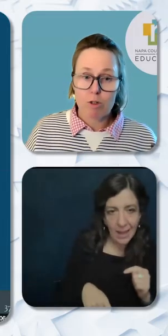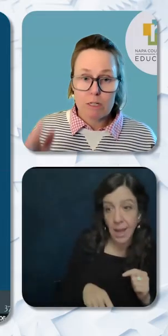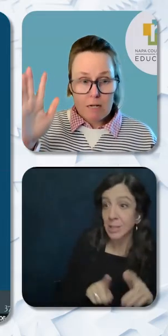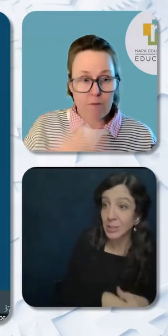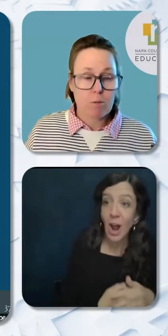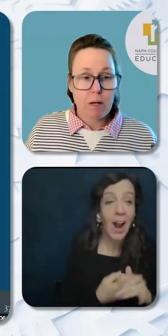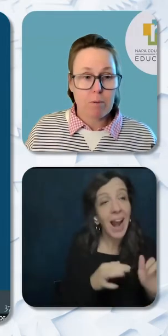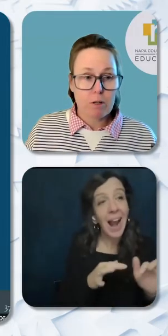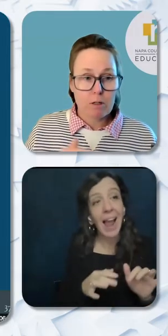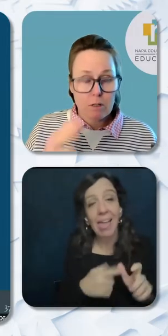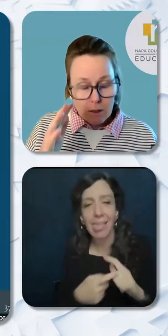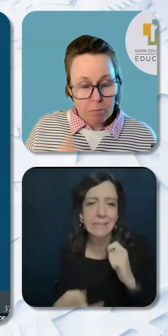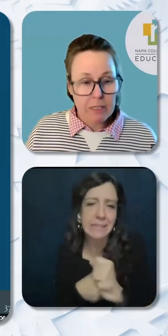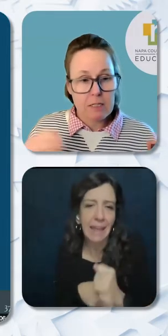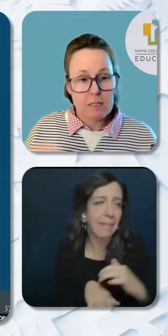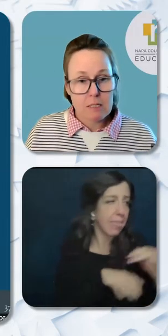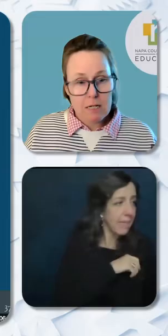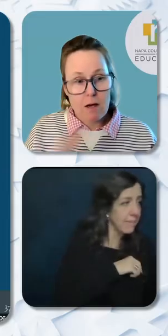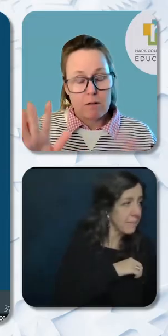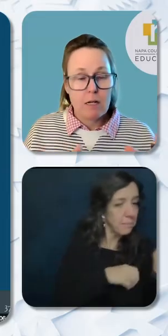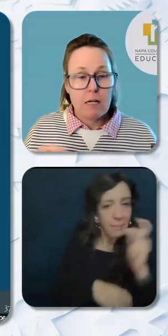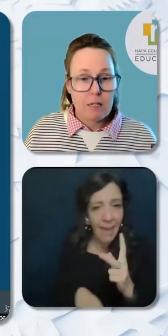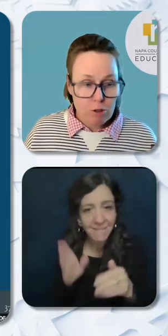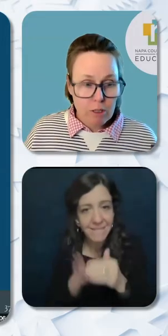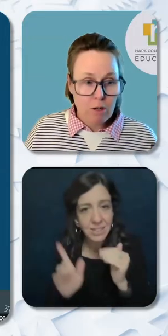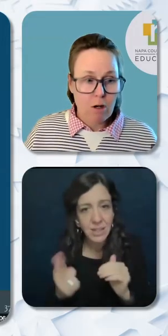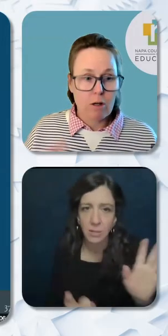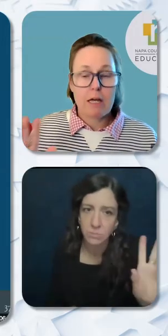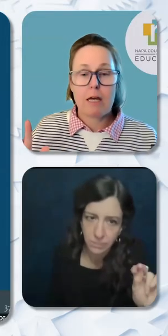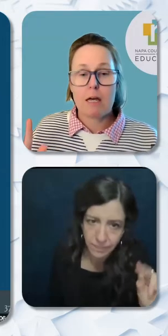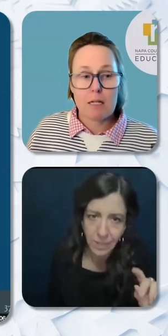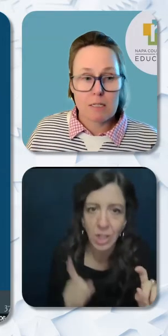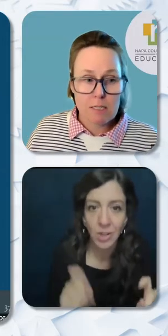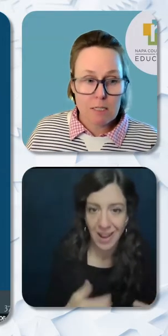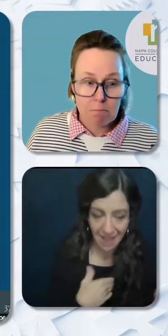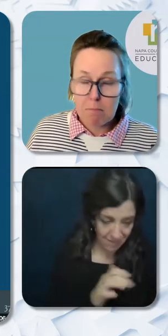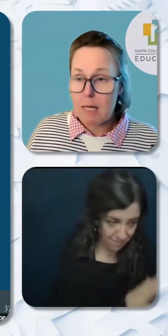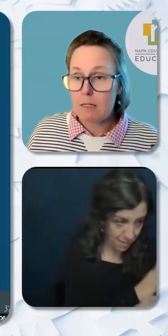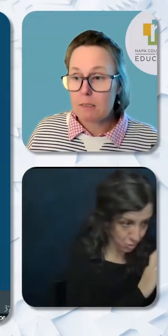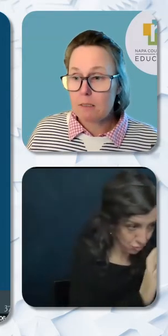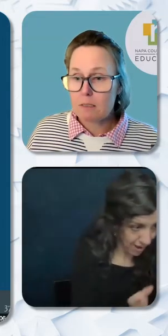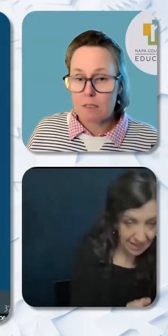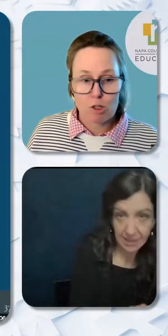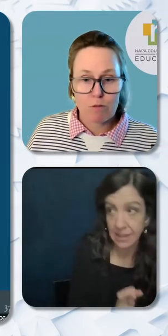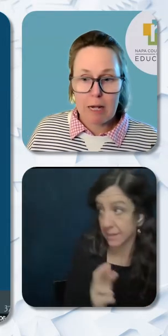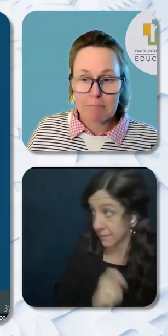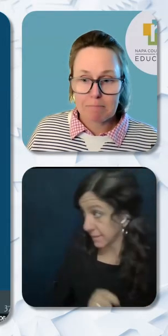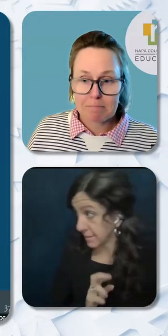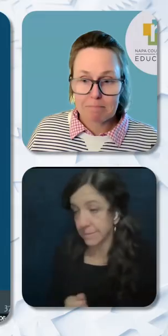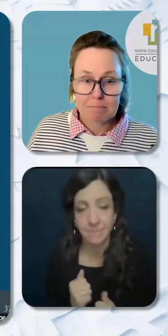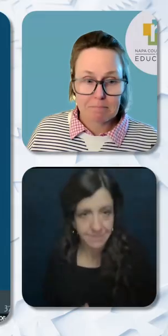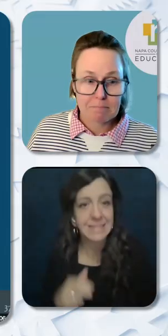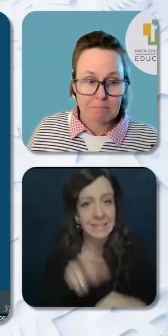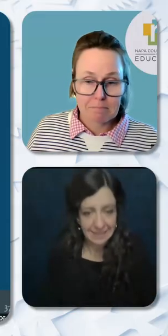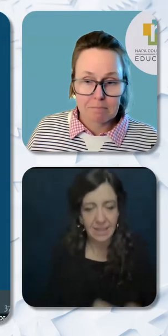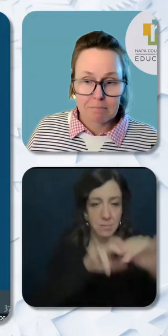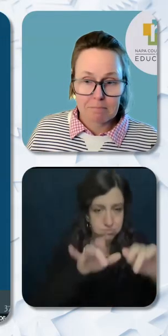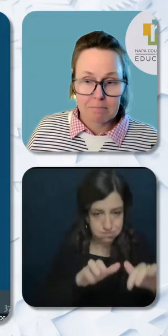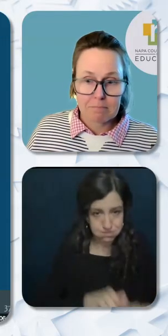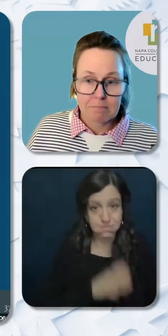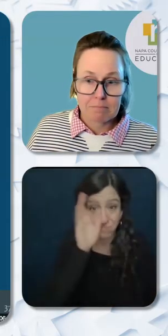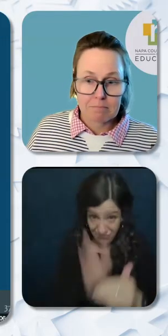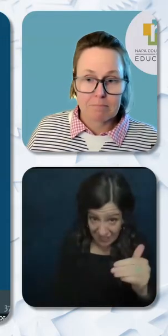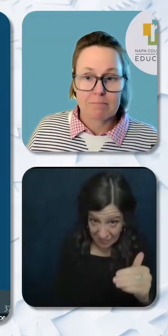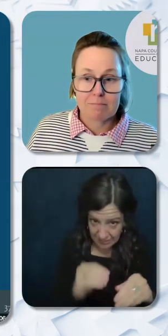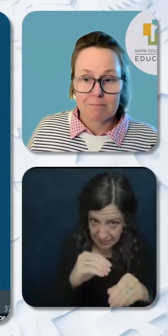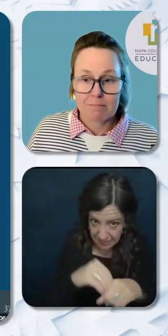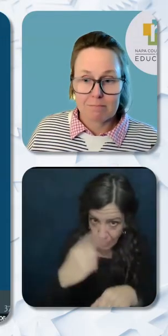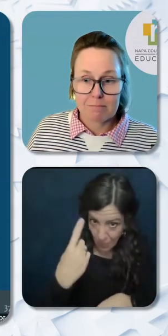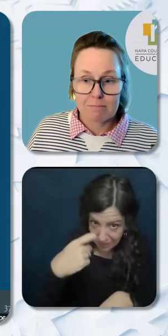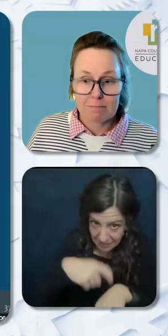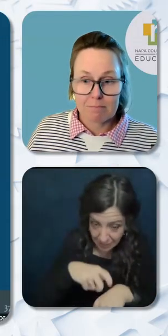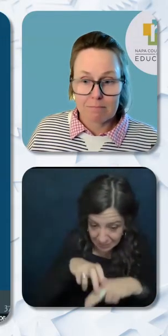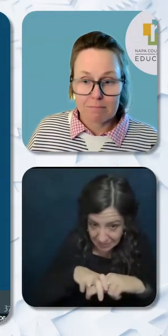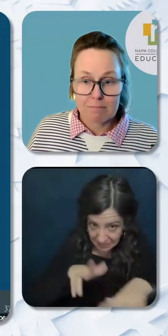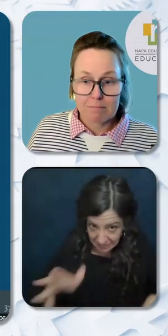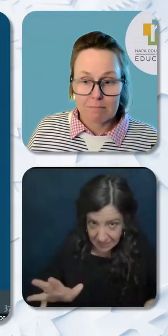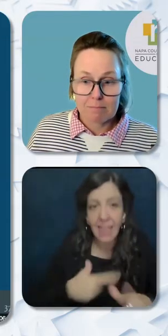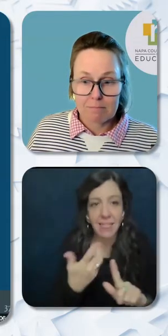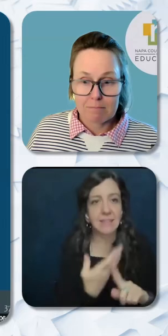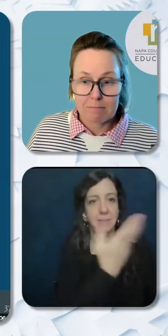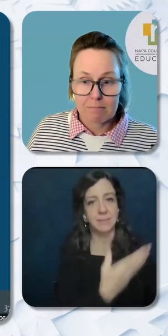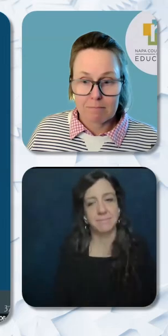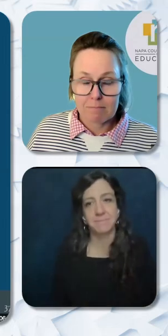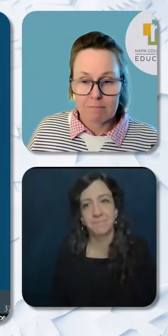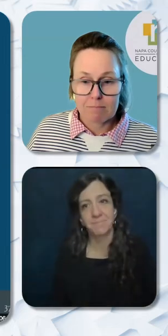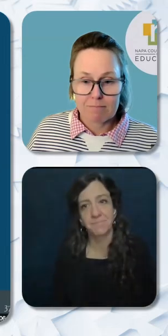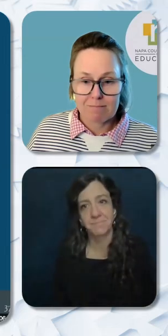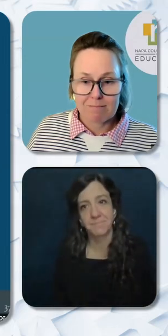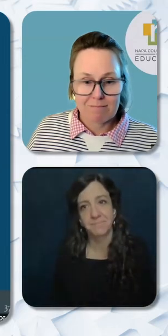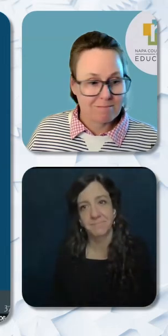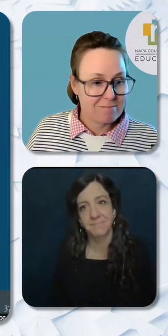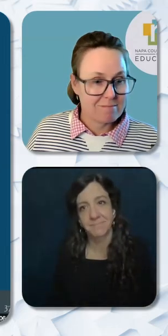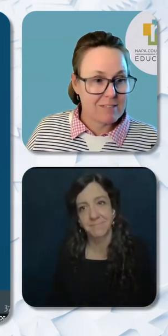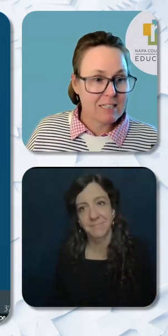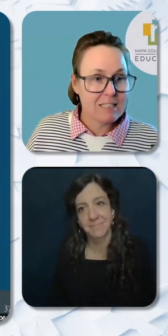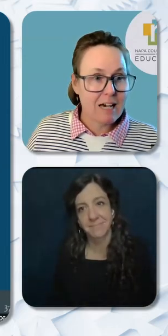so you need to have your paper completed, sit down, enter it all, and submit the survey.